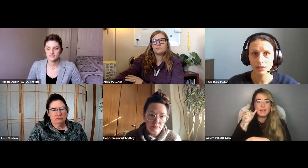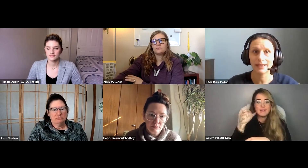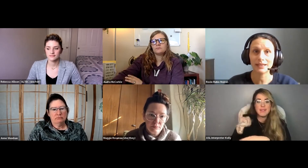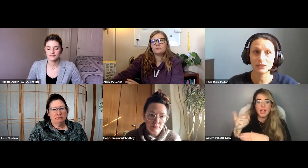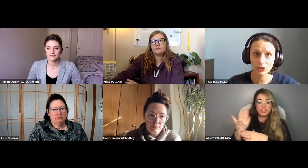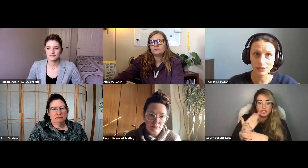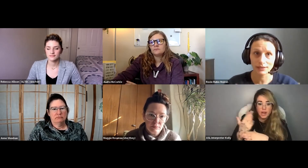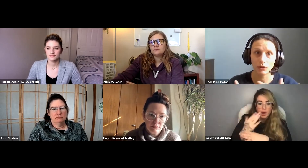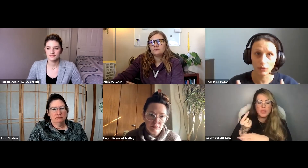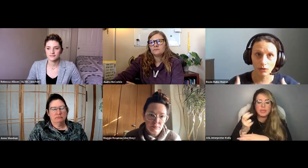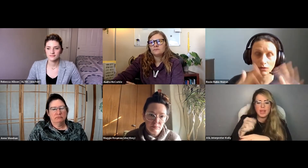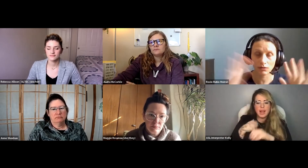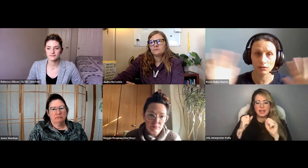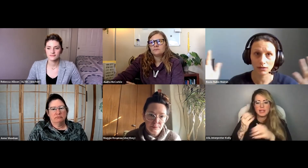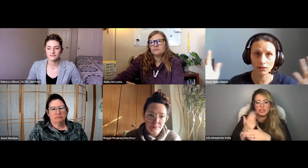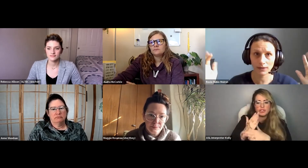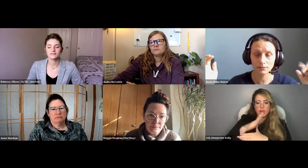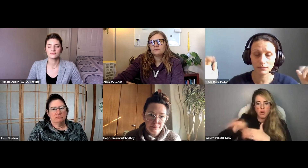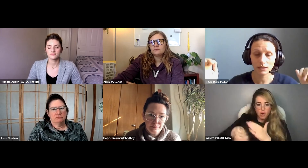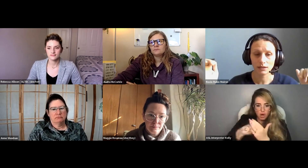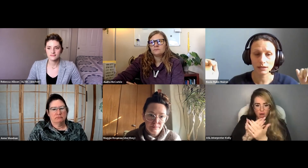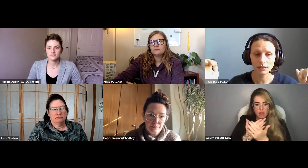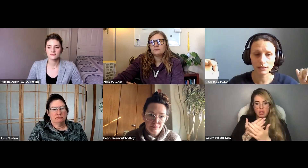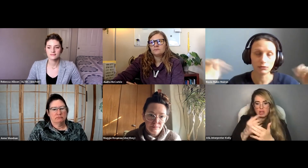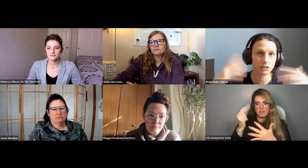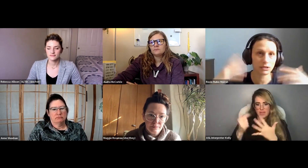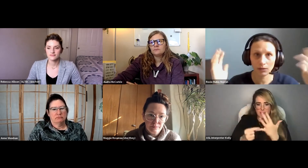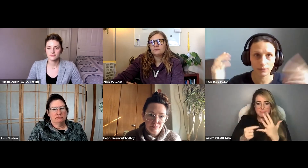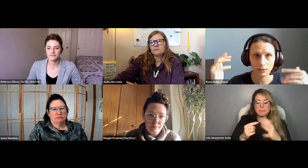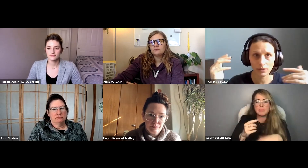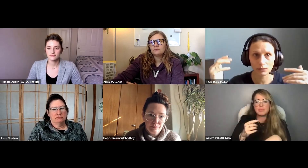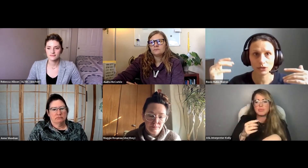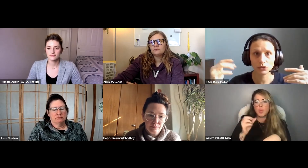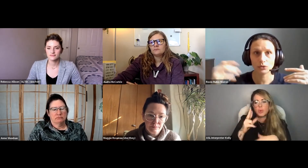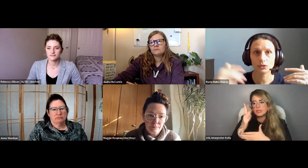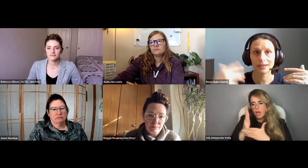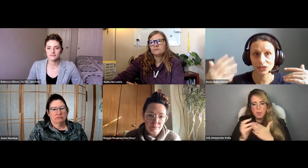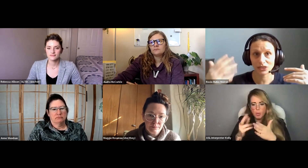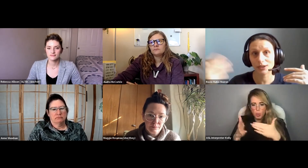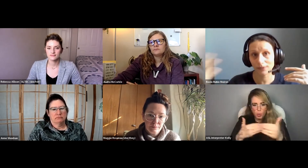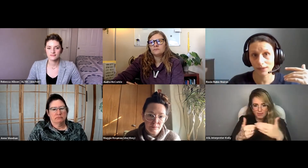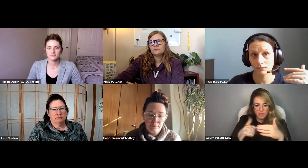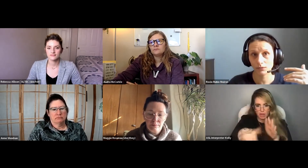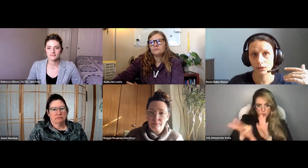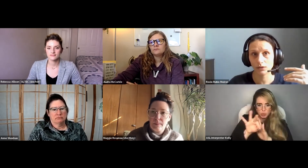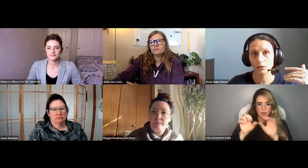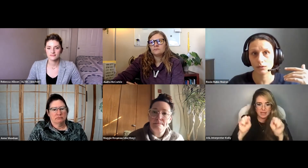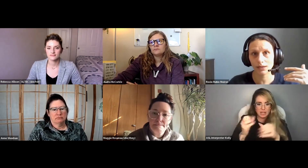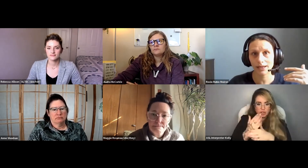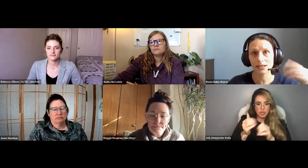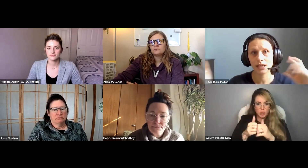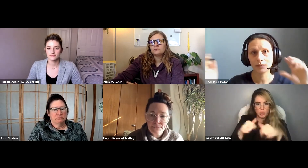I can share all of them or some or whatever I choose I can share them with the whole class but